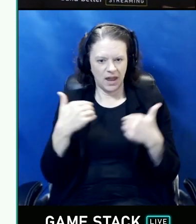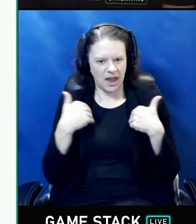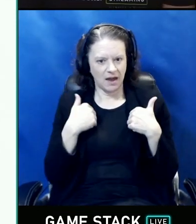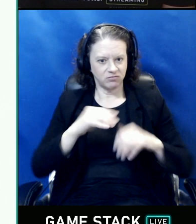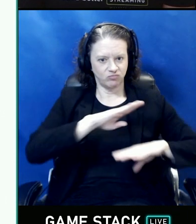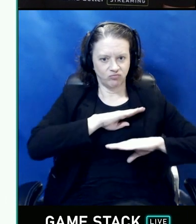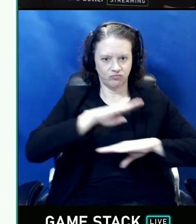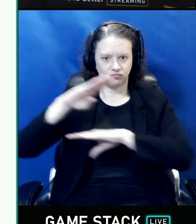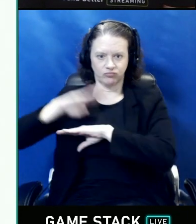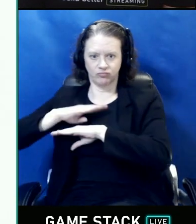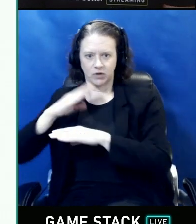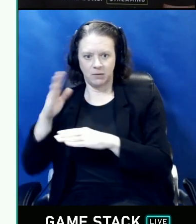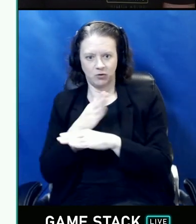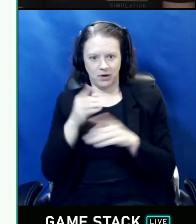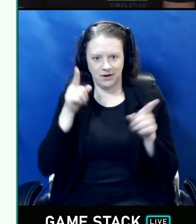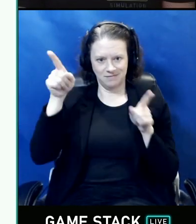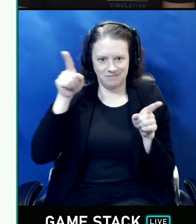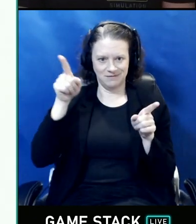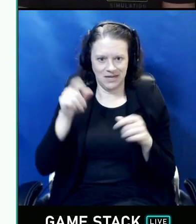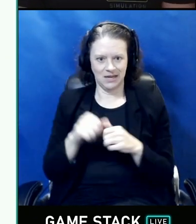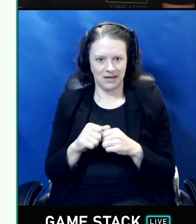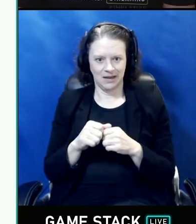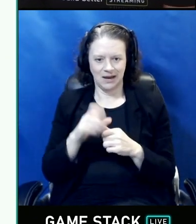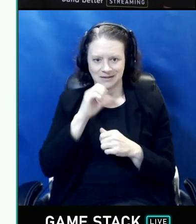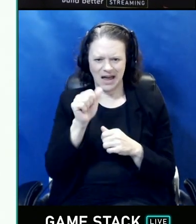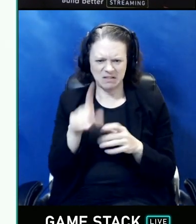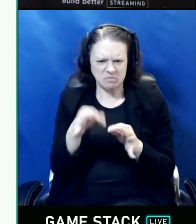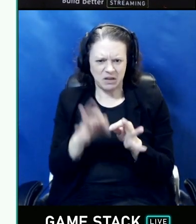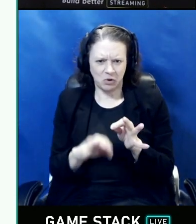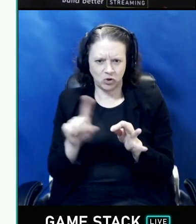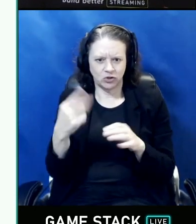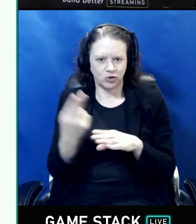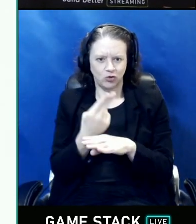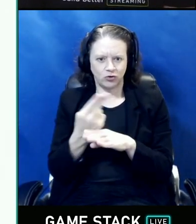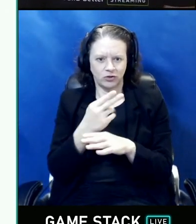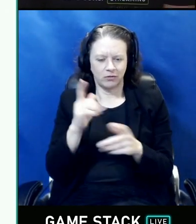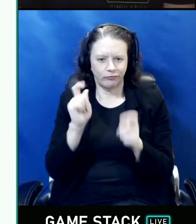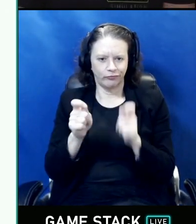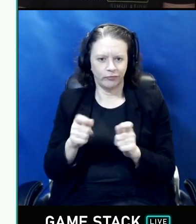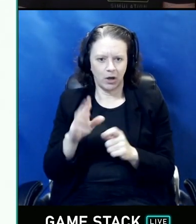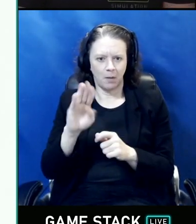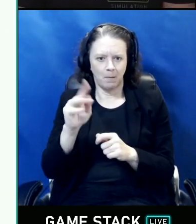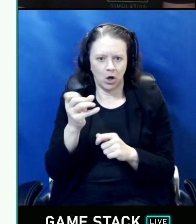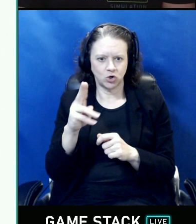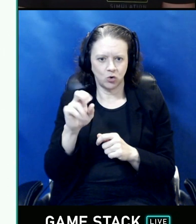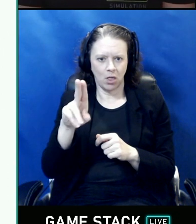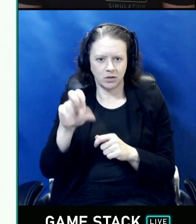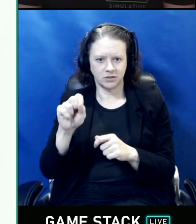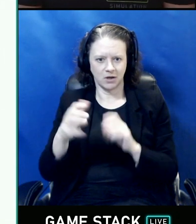Unfortunately, it's not as simple as just using a modulus operation, because you can imagine a scenario where a player has